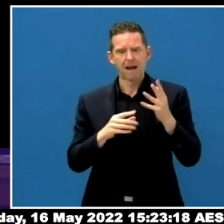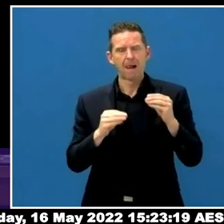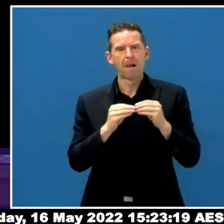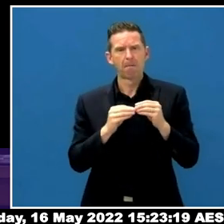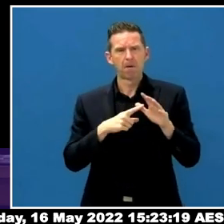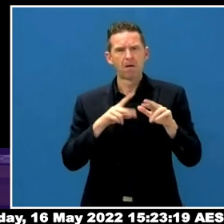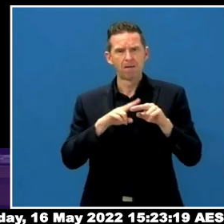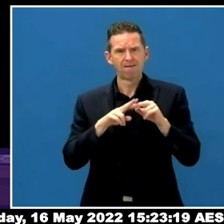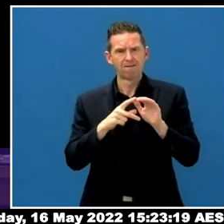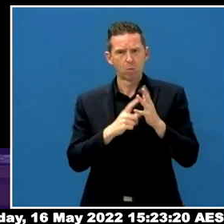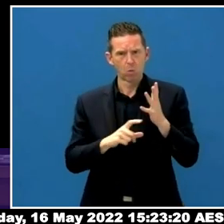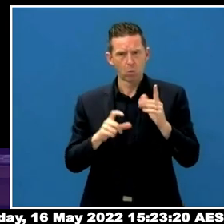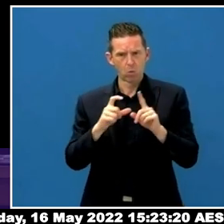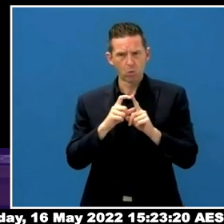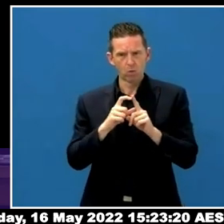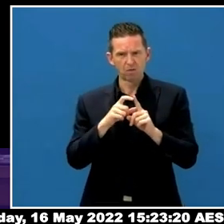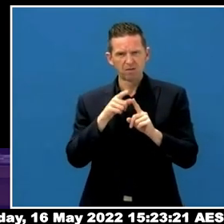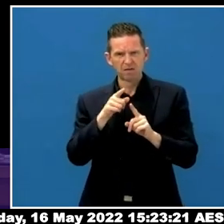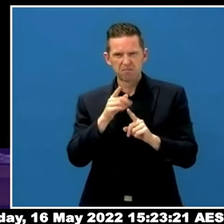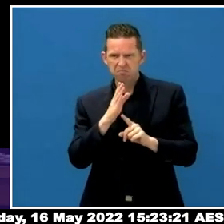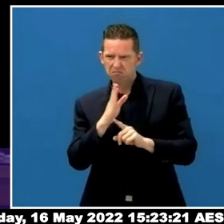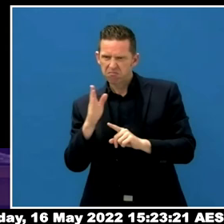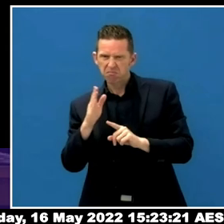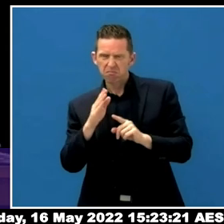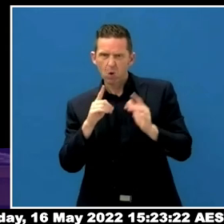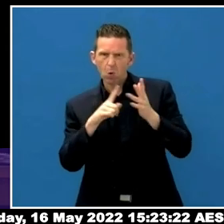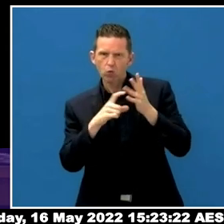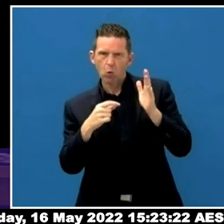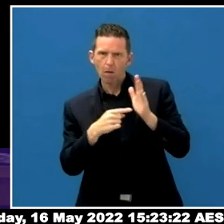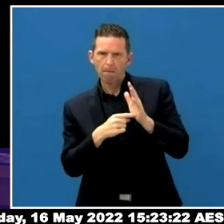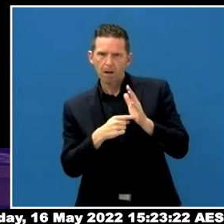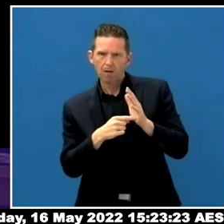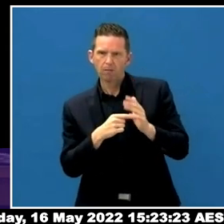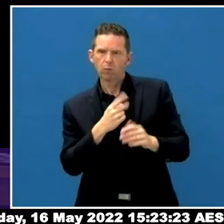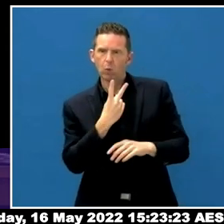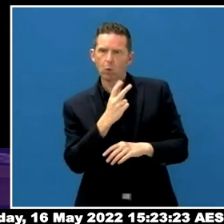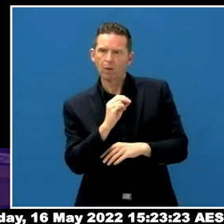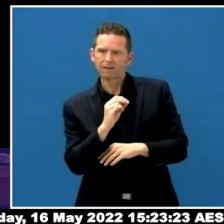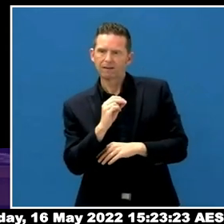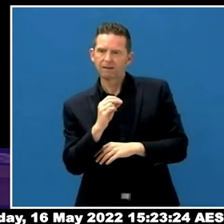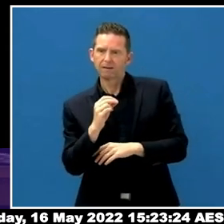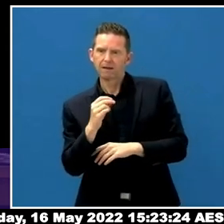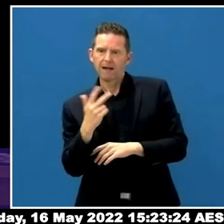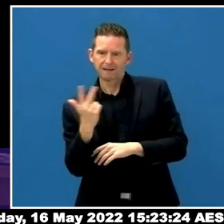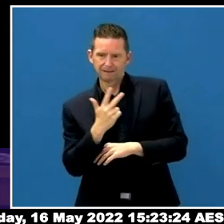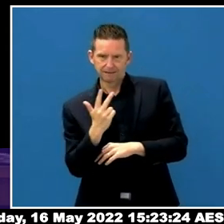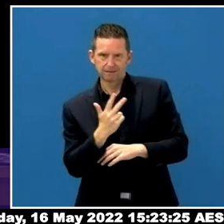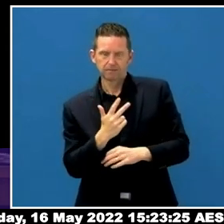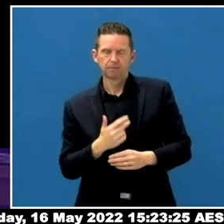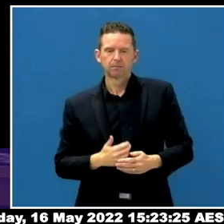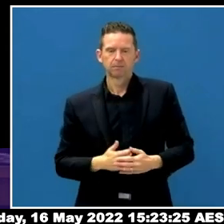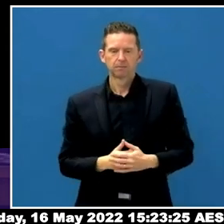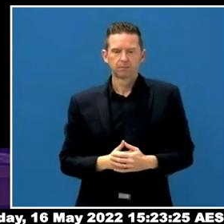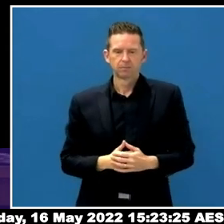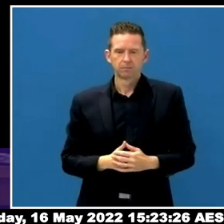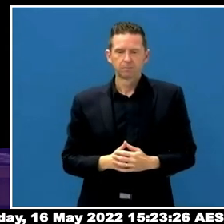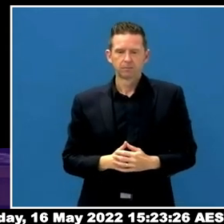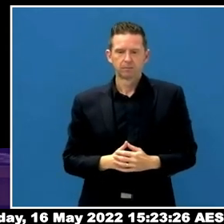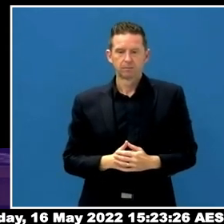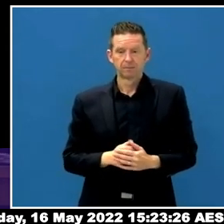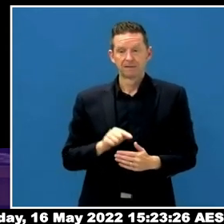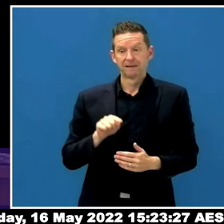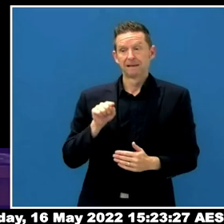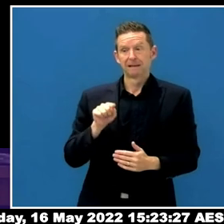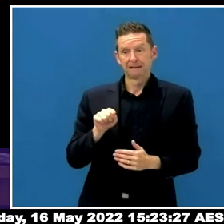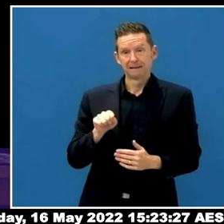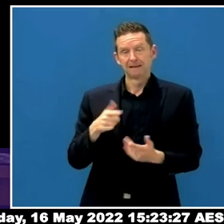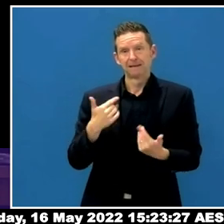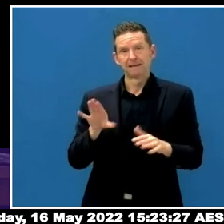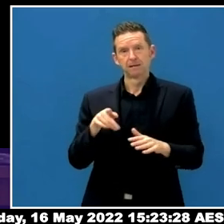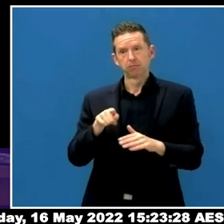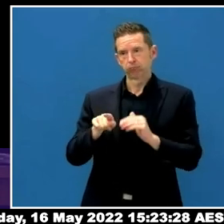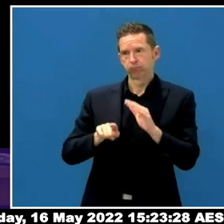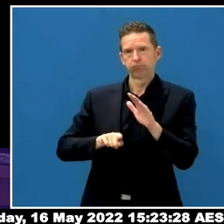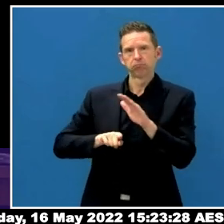of October in 2018, he absconded from the group at Bondi and was